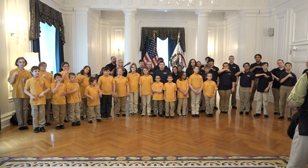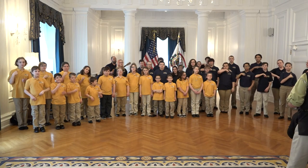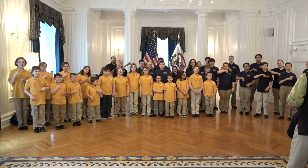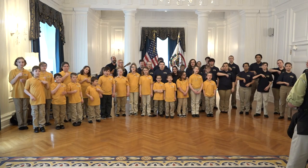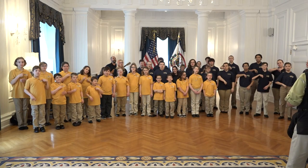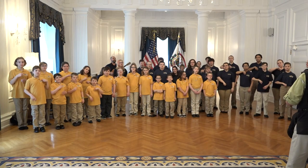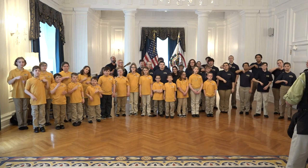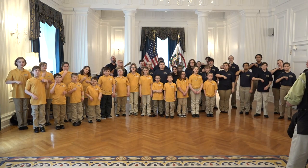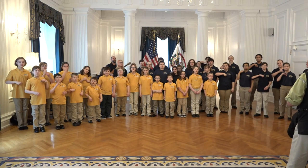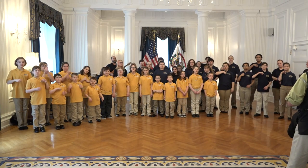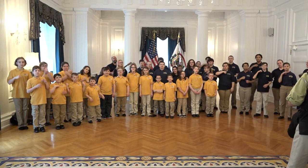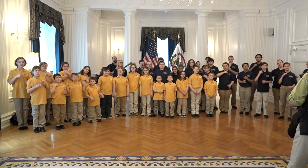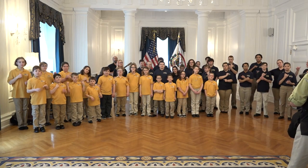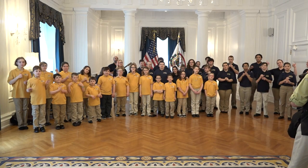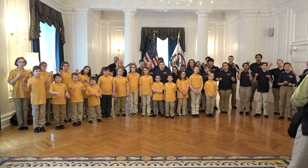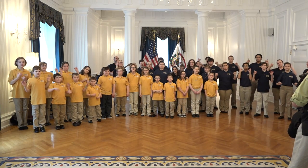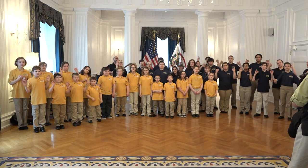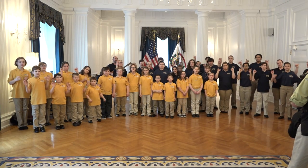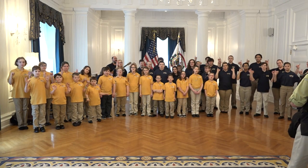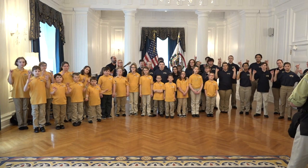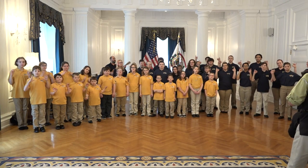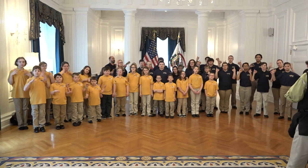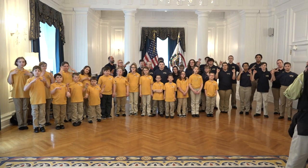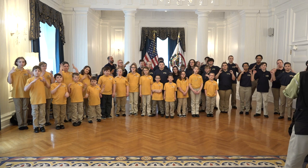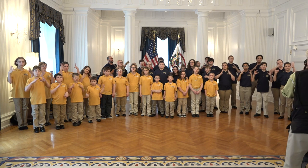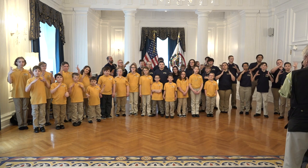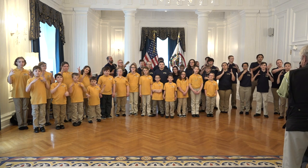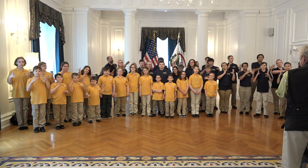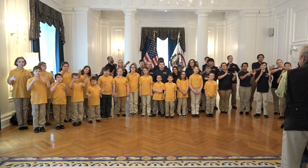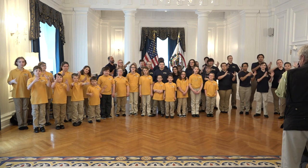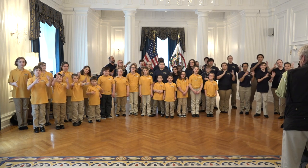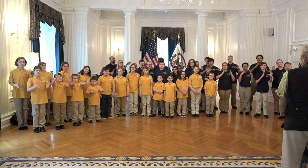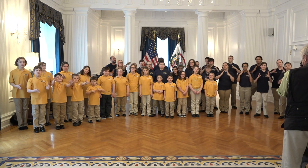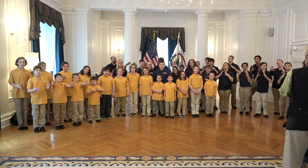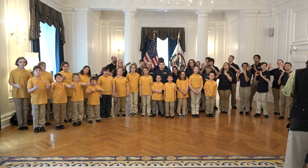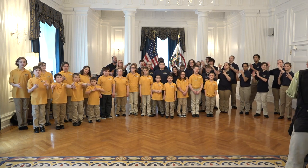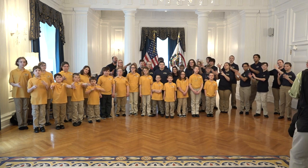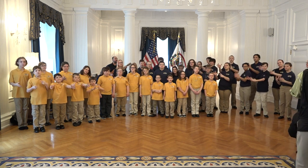We're proud and we are free and we're doing really fine